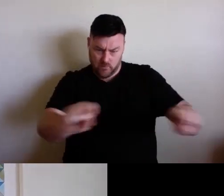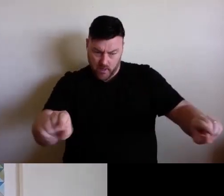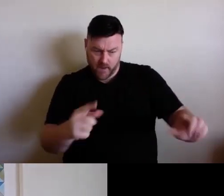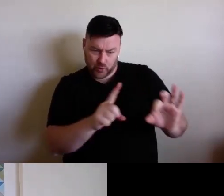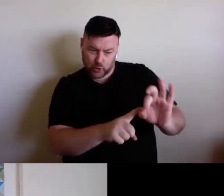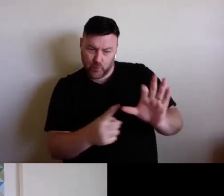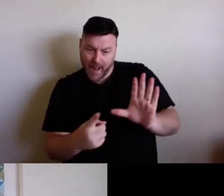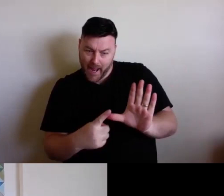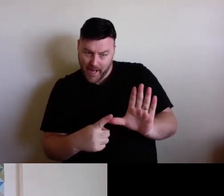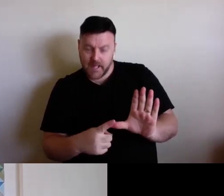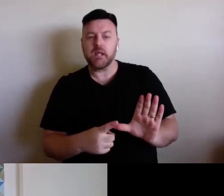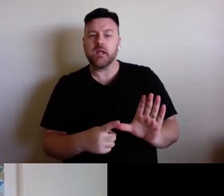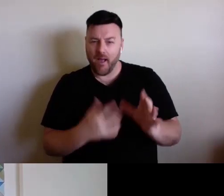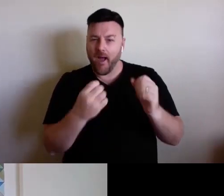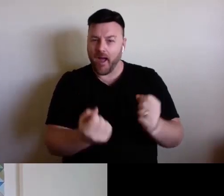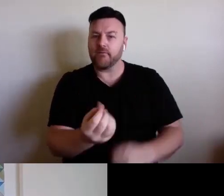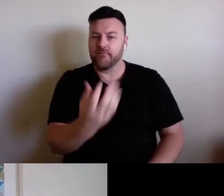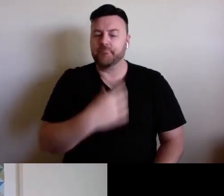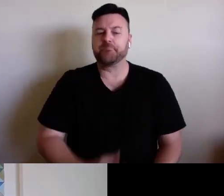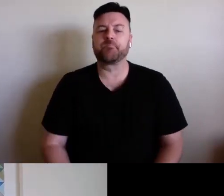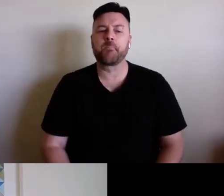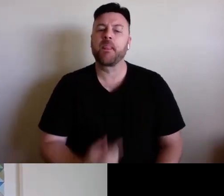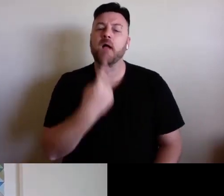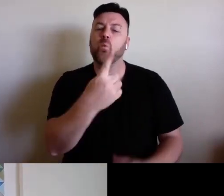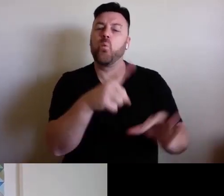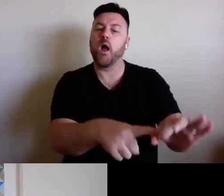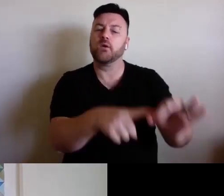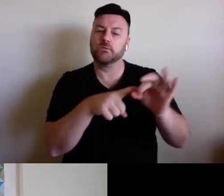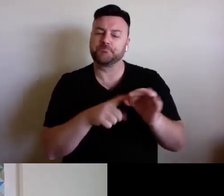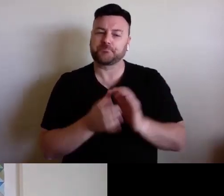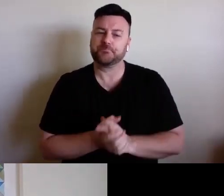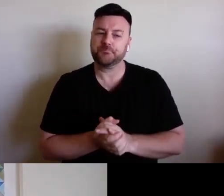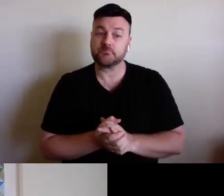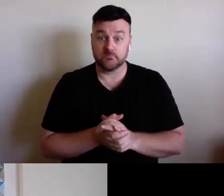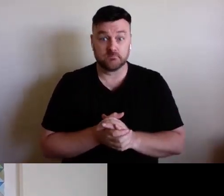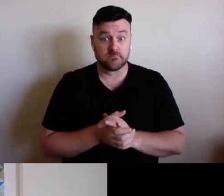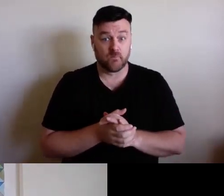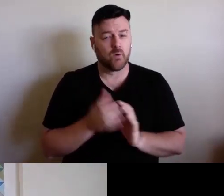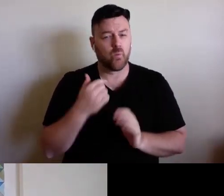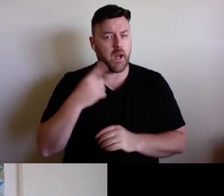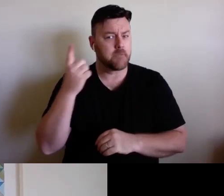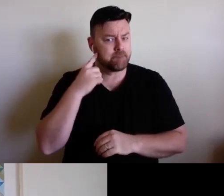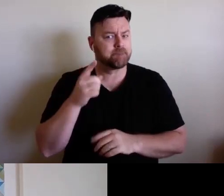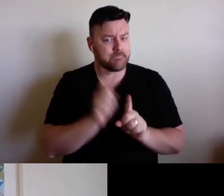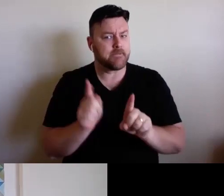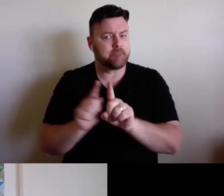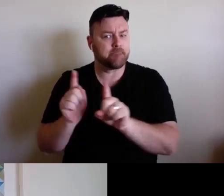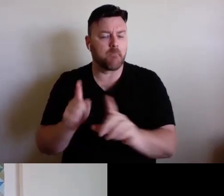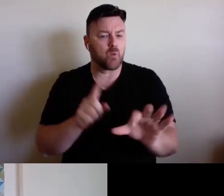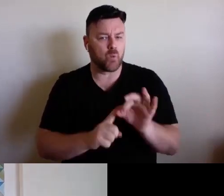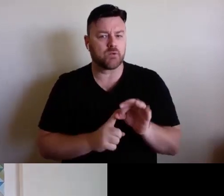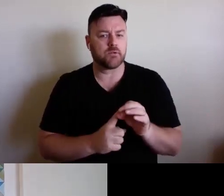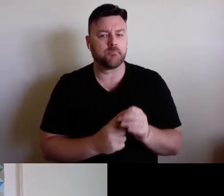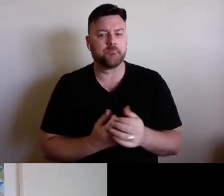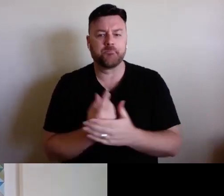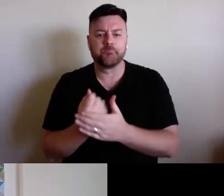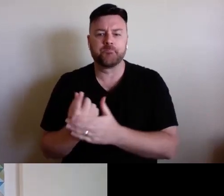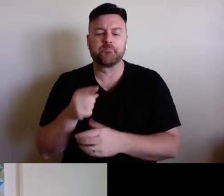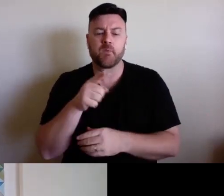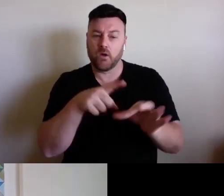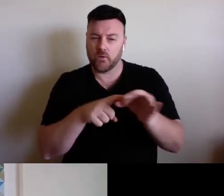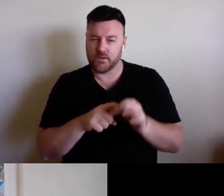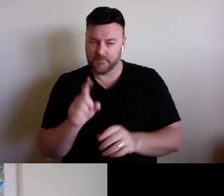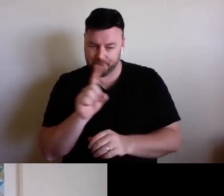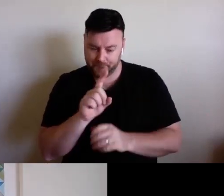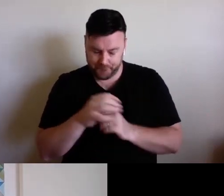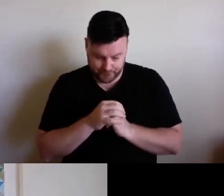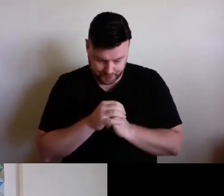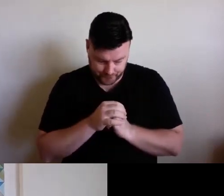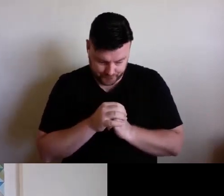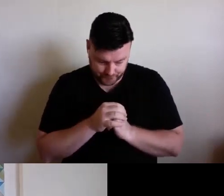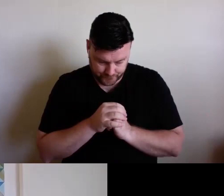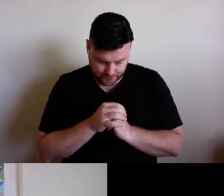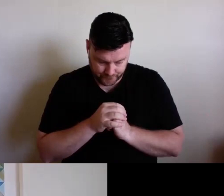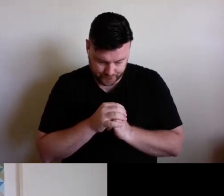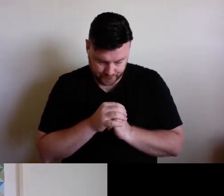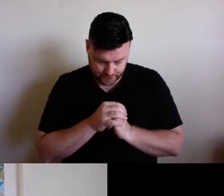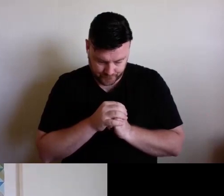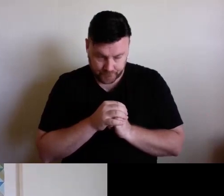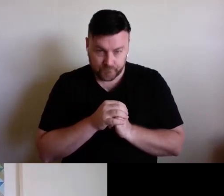a question we hear quite a bit - with so much free content online at